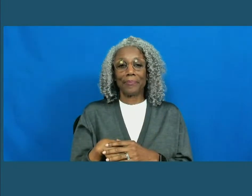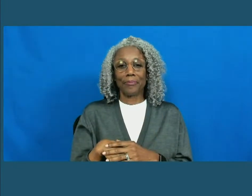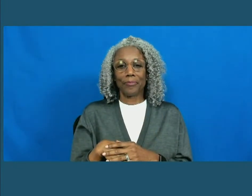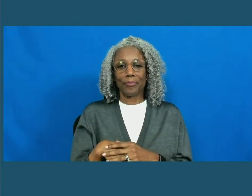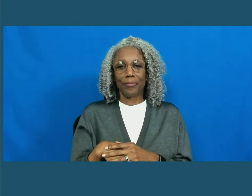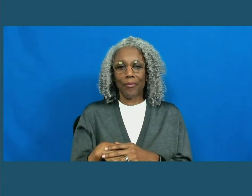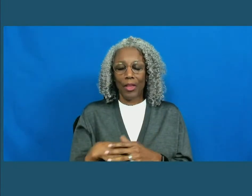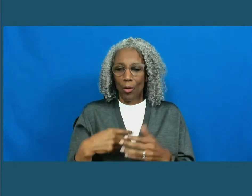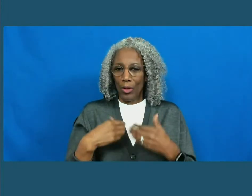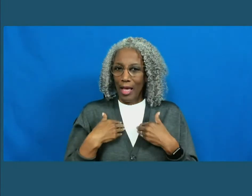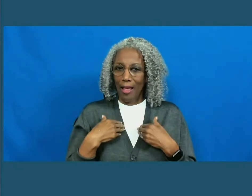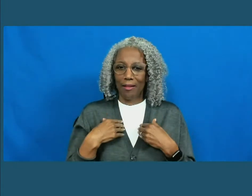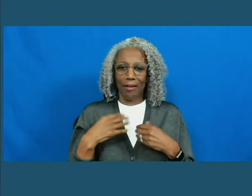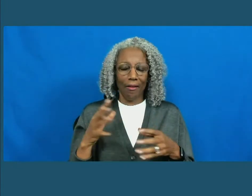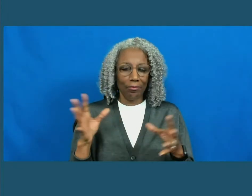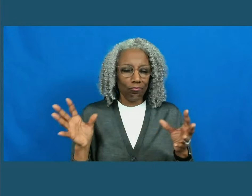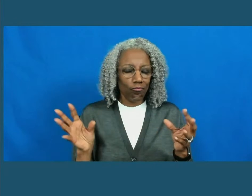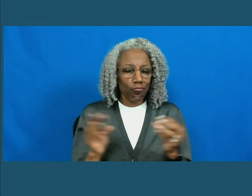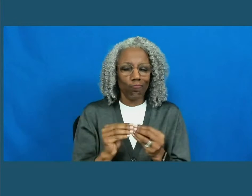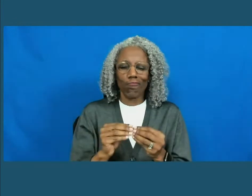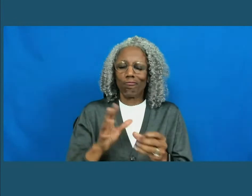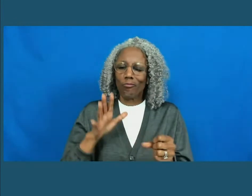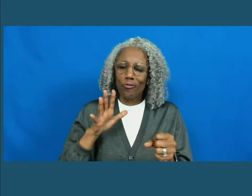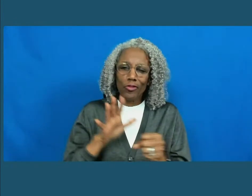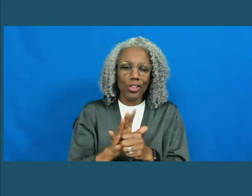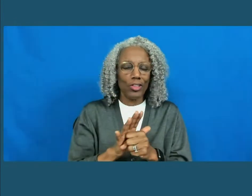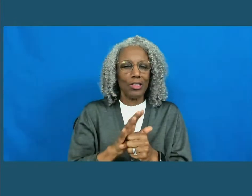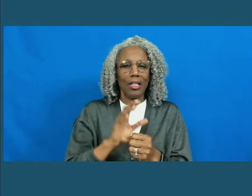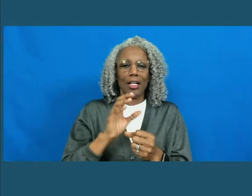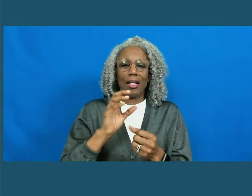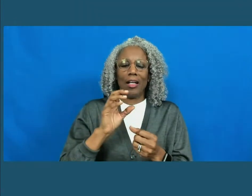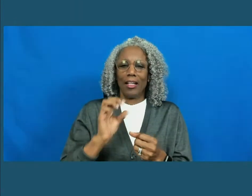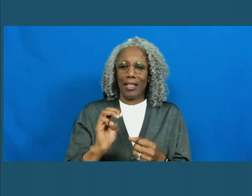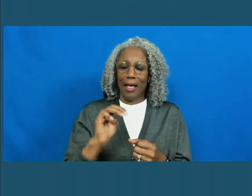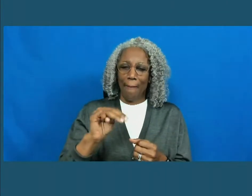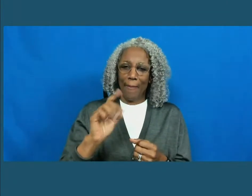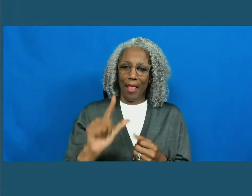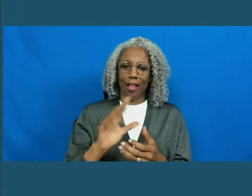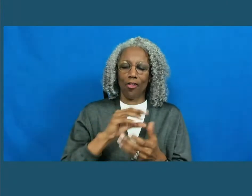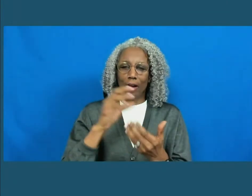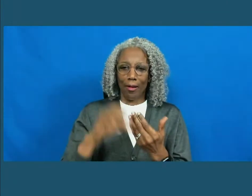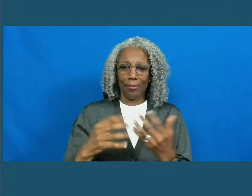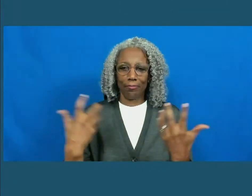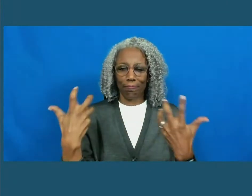the curriculum. Um you know, we had a comprehensive ml